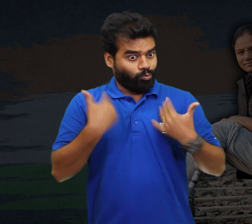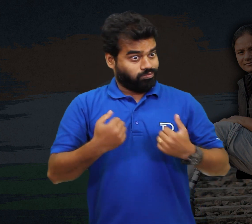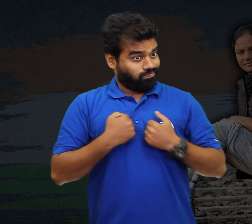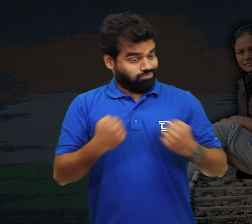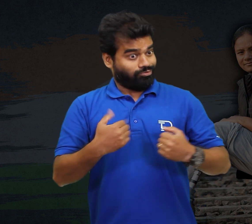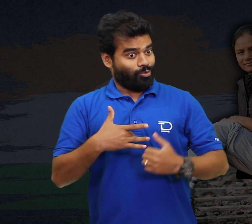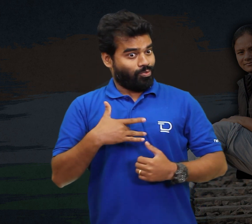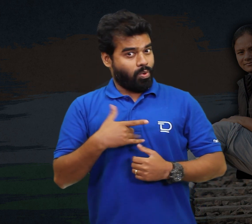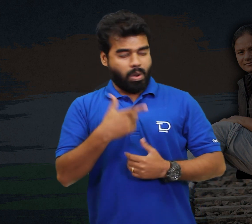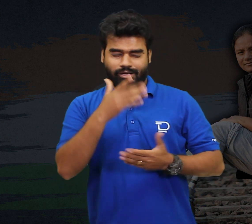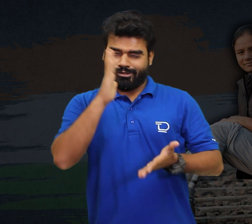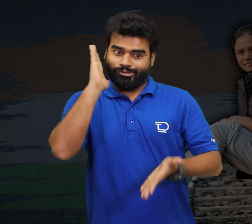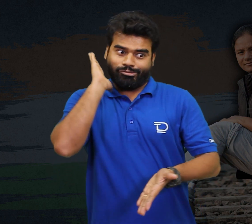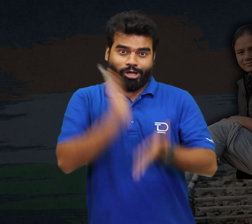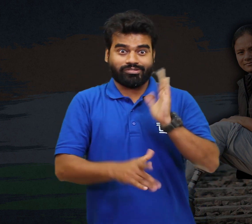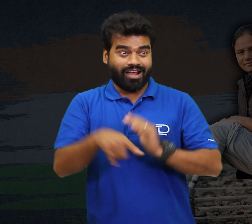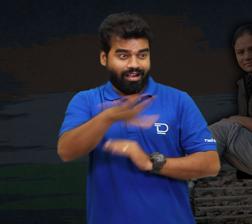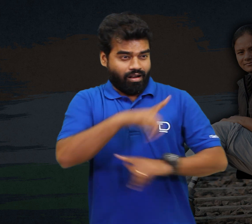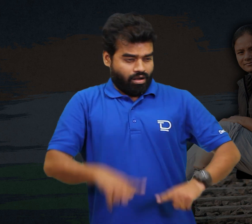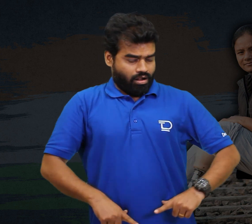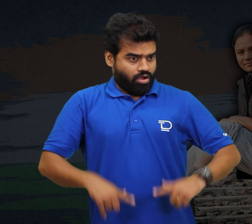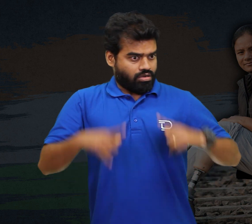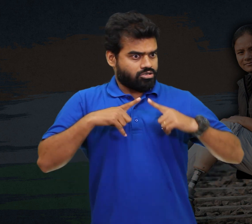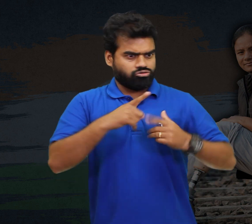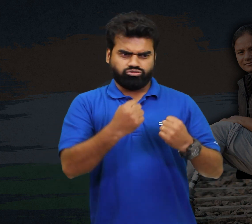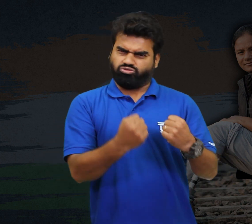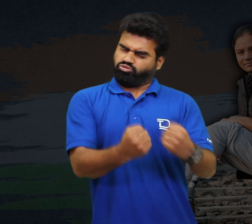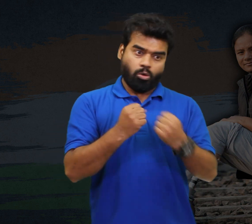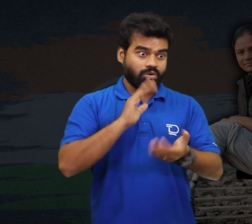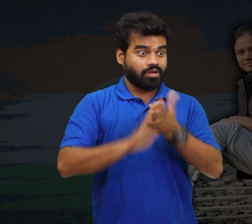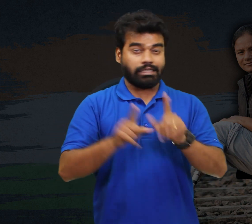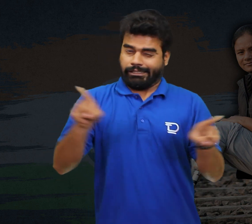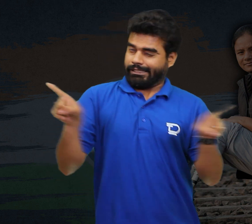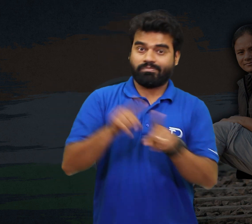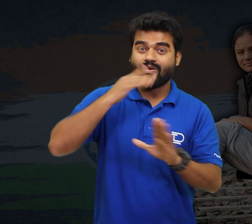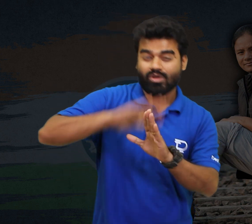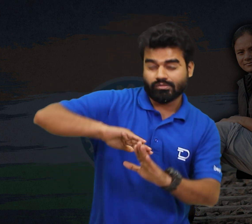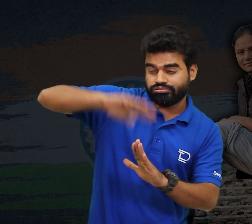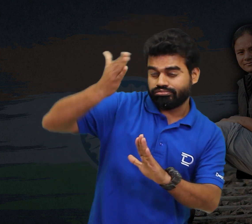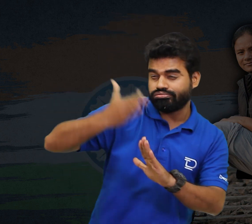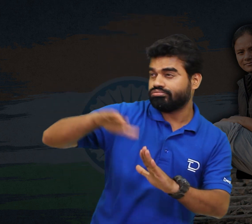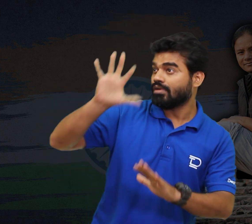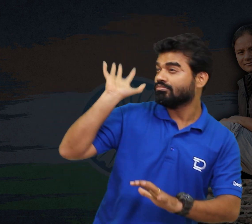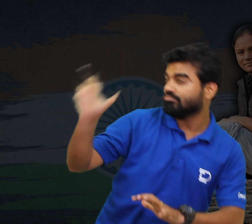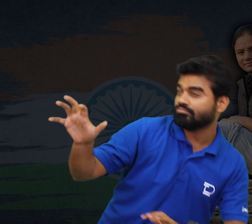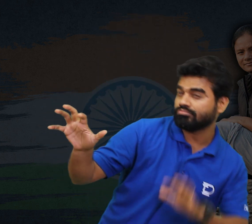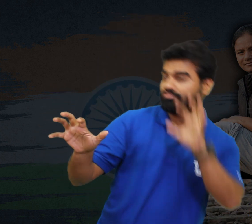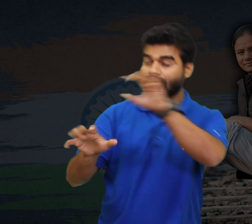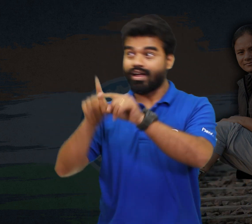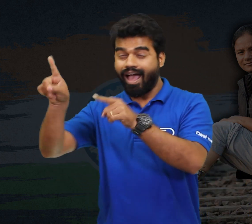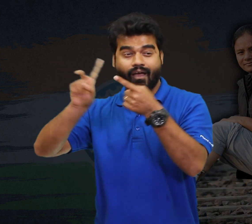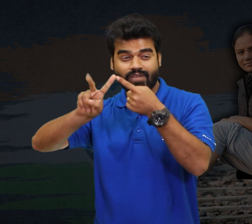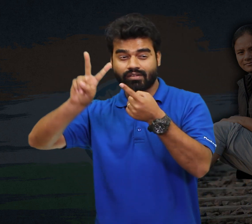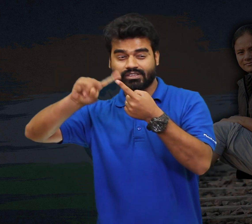in the state thought about such a difficult challenge Like the Everest